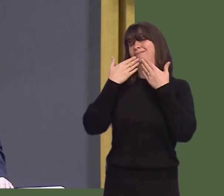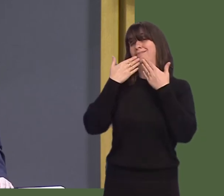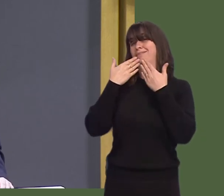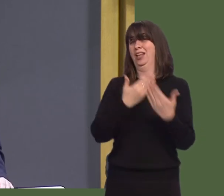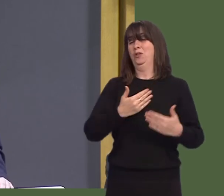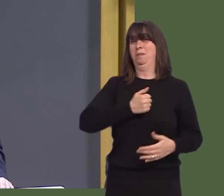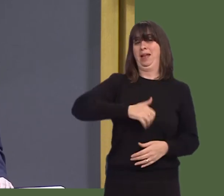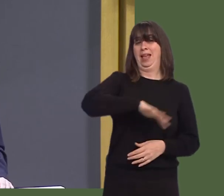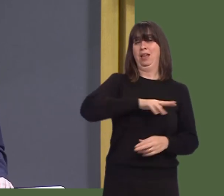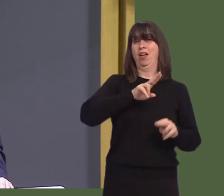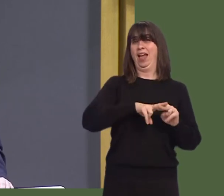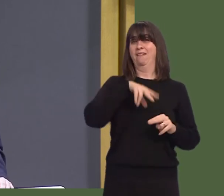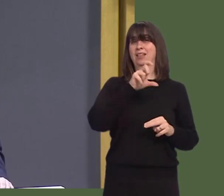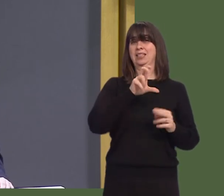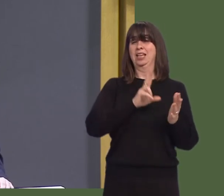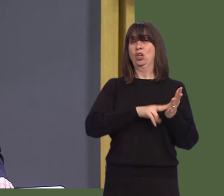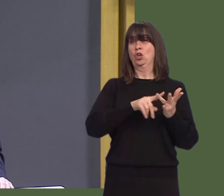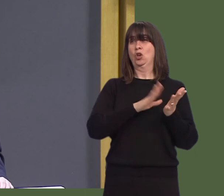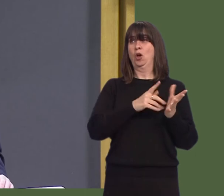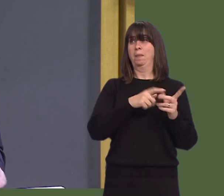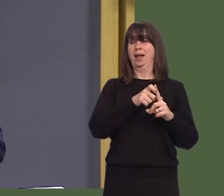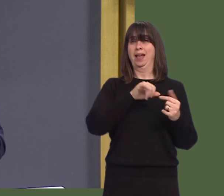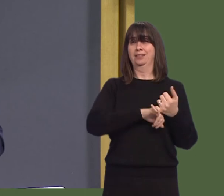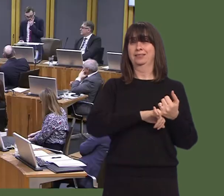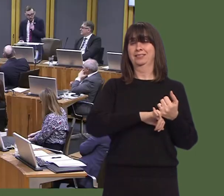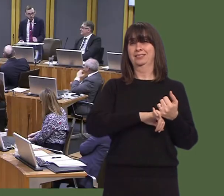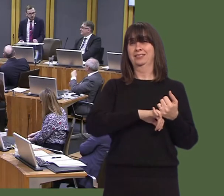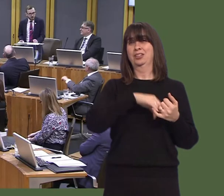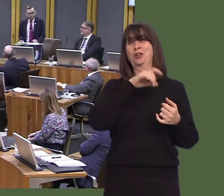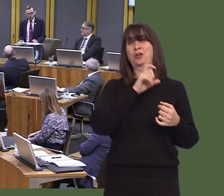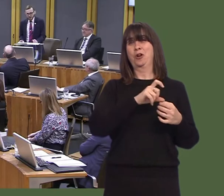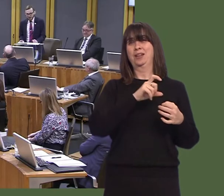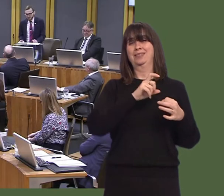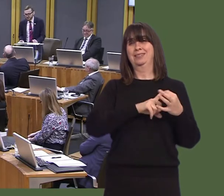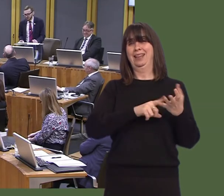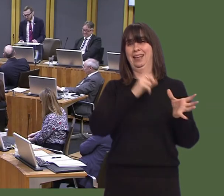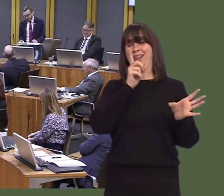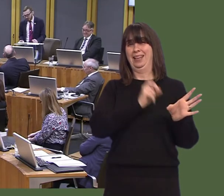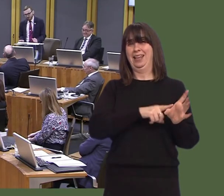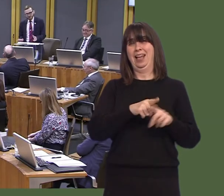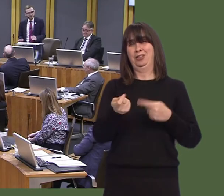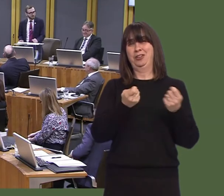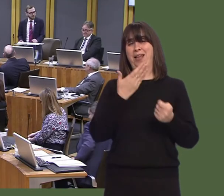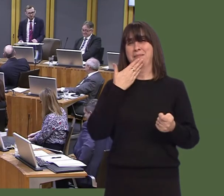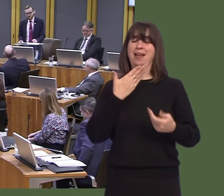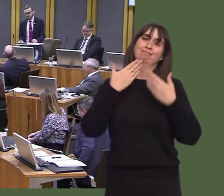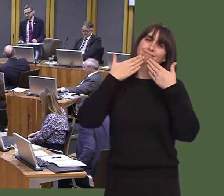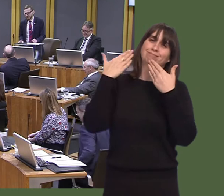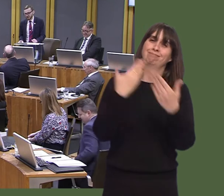trade policy document. Mick Antoniw AM: Well, First Minister, it seems the cat is now out of the bag that the